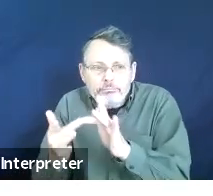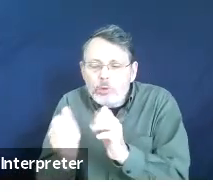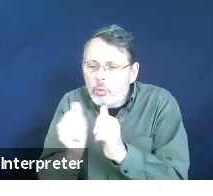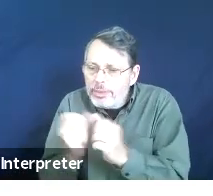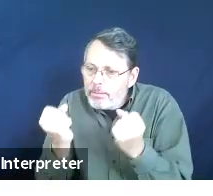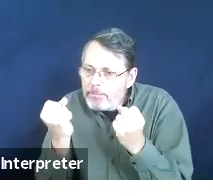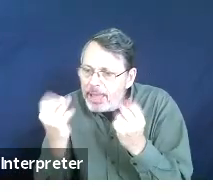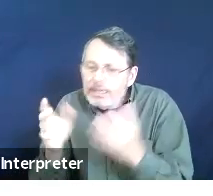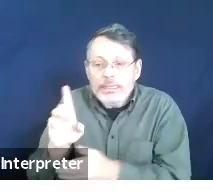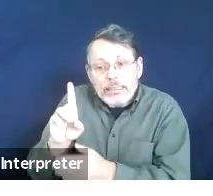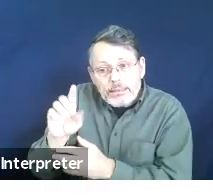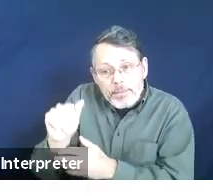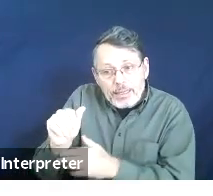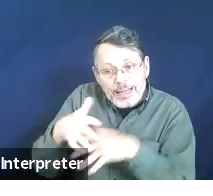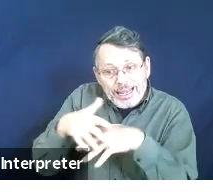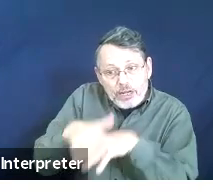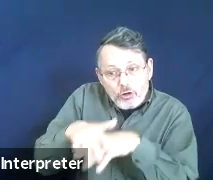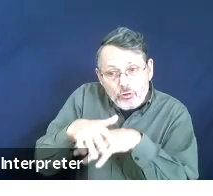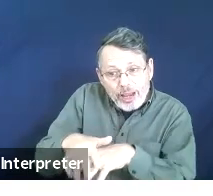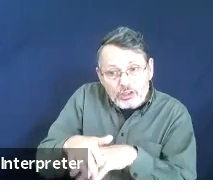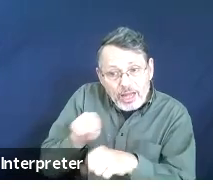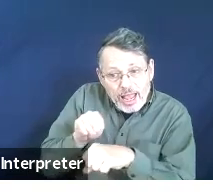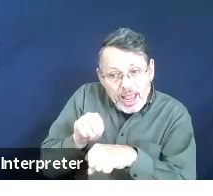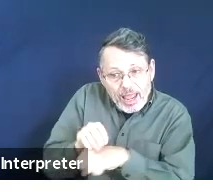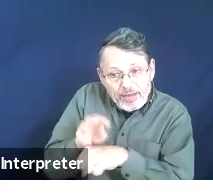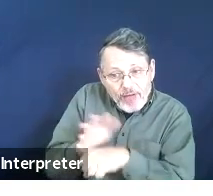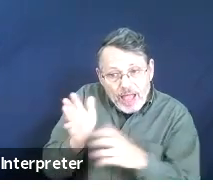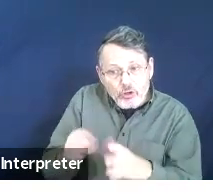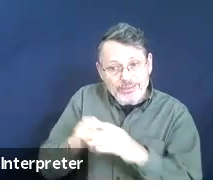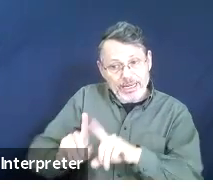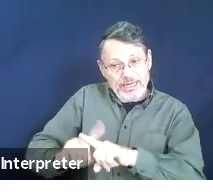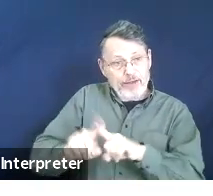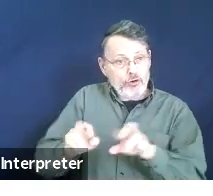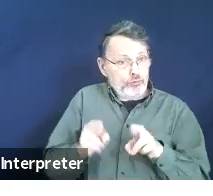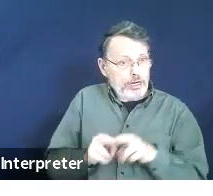integration advisers in different regions asking, you know, what they're doing in their specific